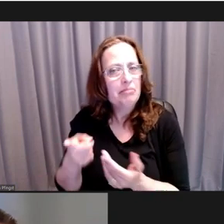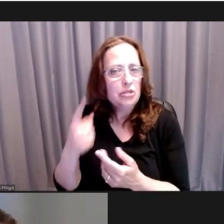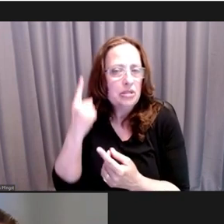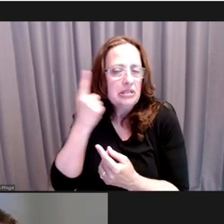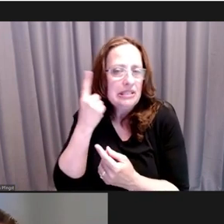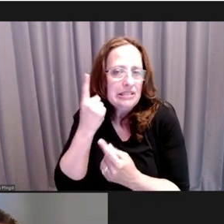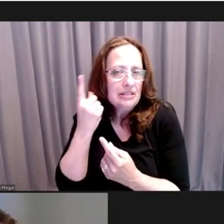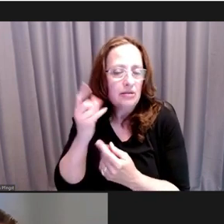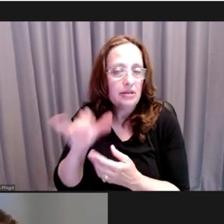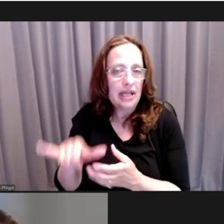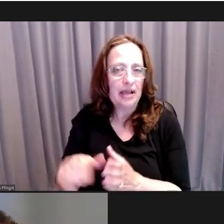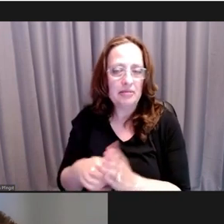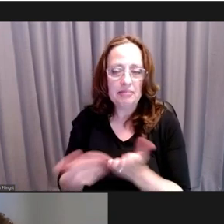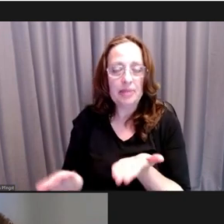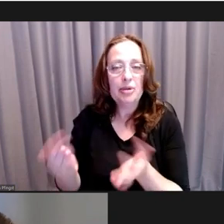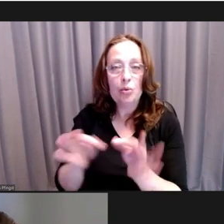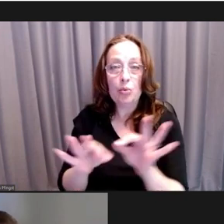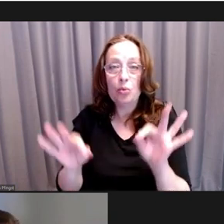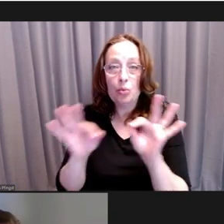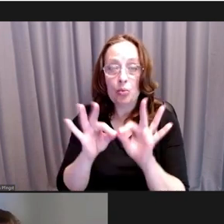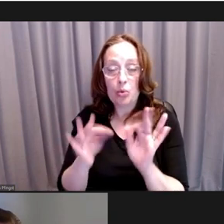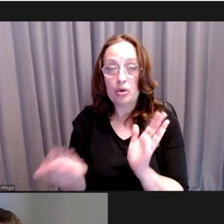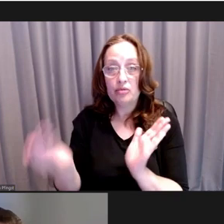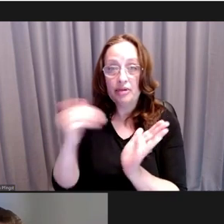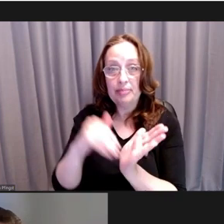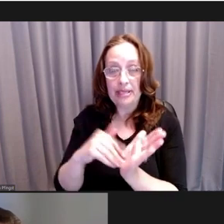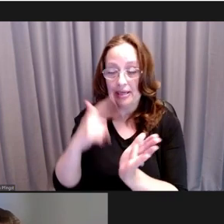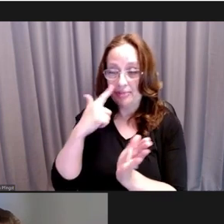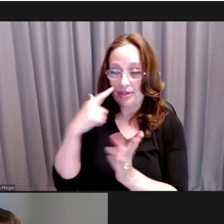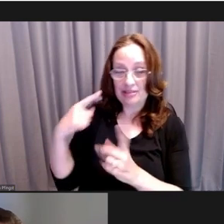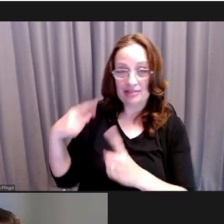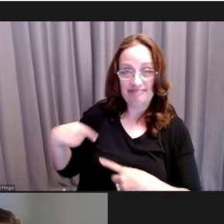repeating that testing, given all the advances that we've made.